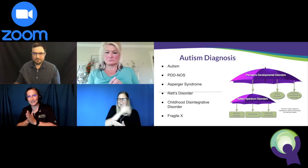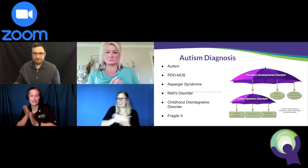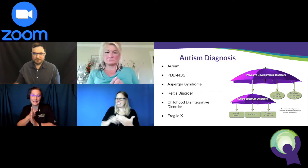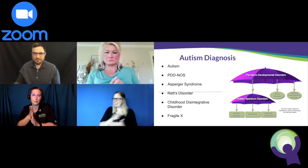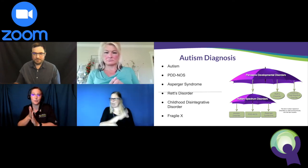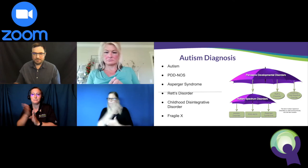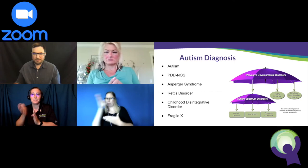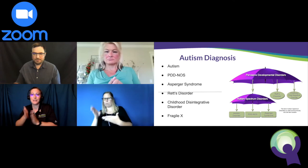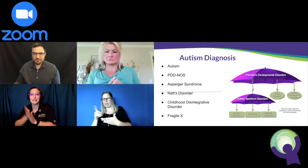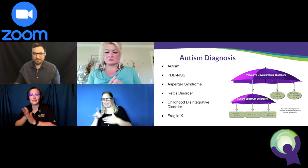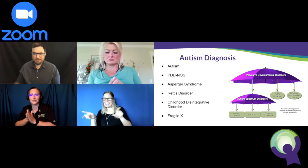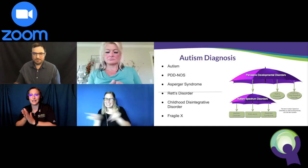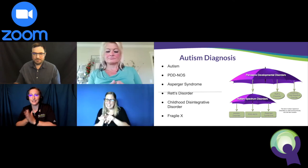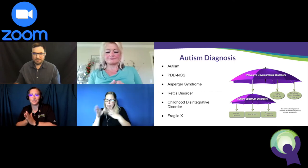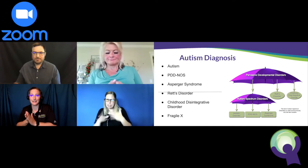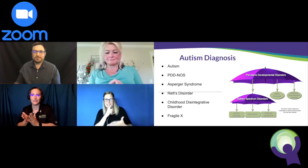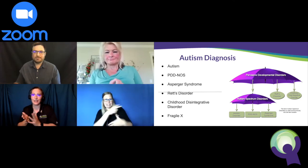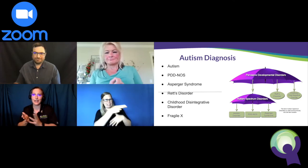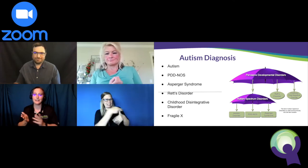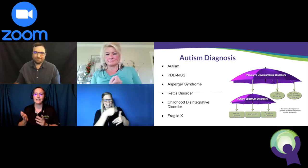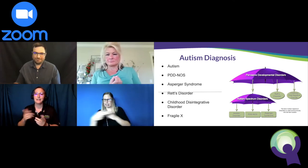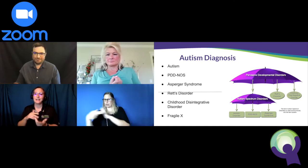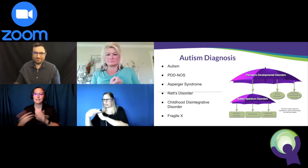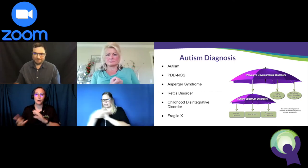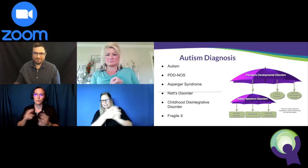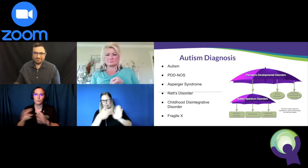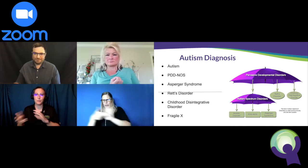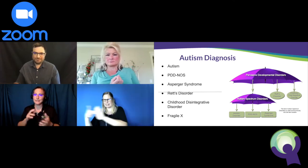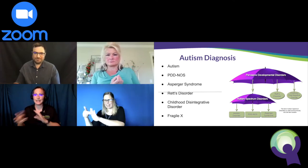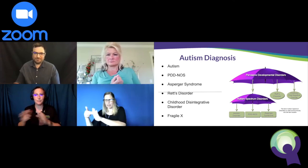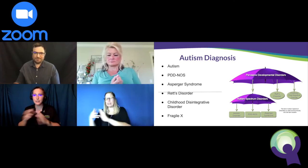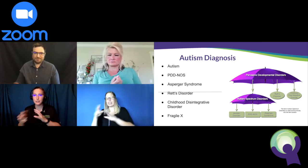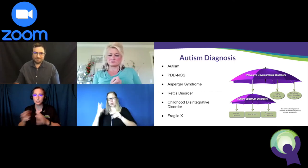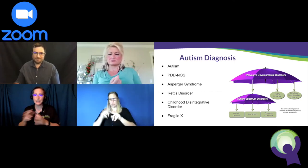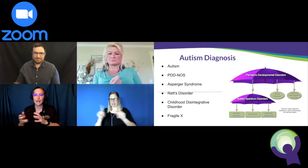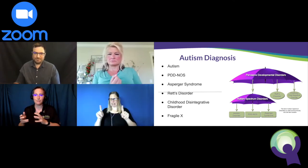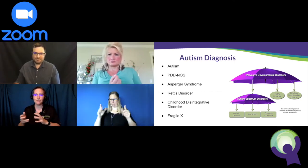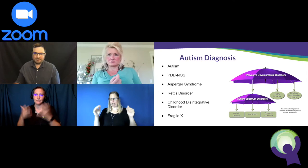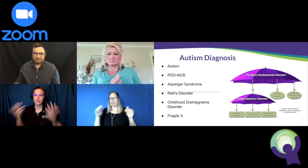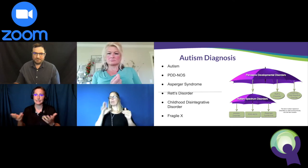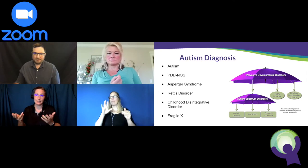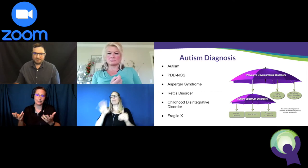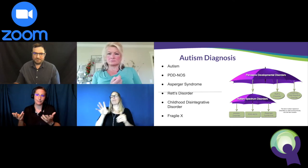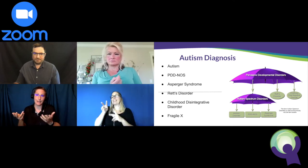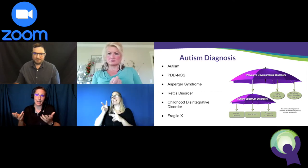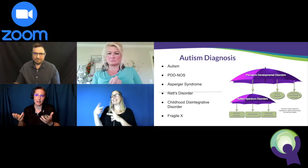that same person was being diagnosed on the other side of the line. And so with a second opinion you could have a different diagnosis, a